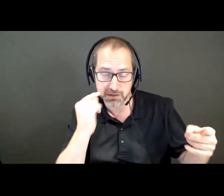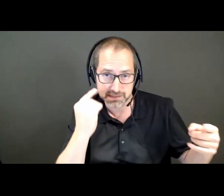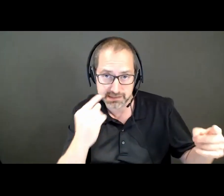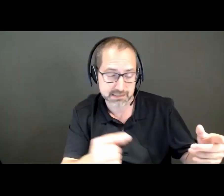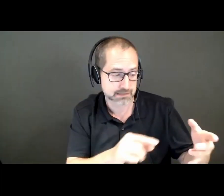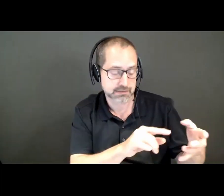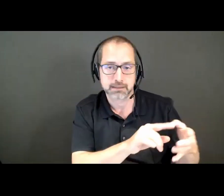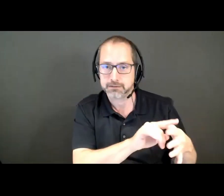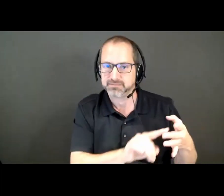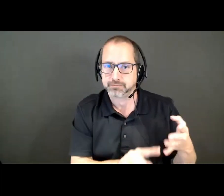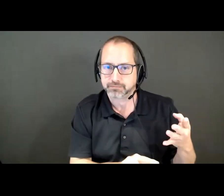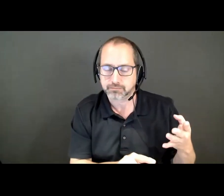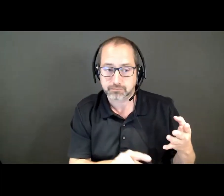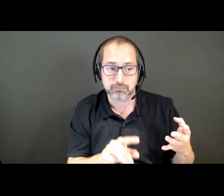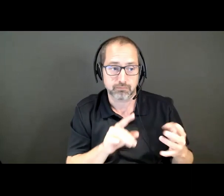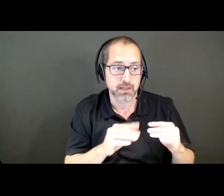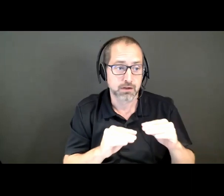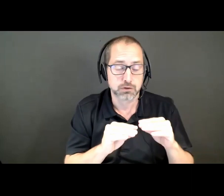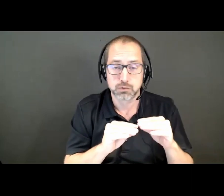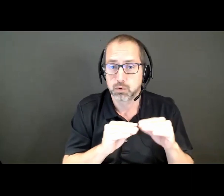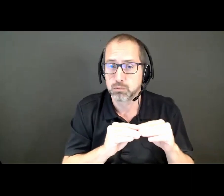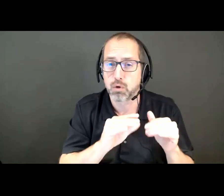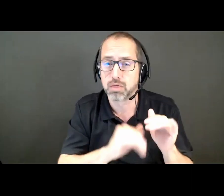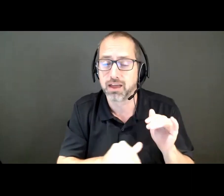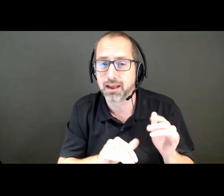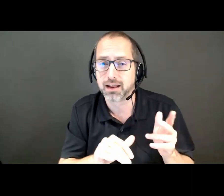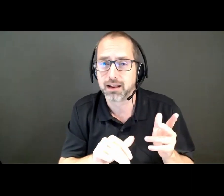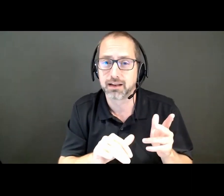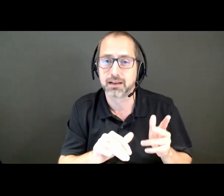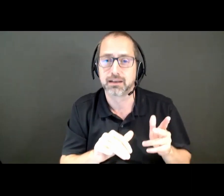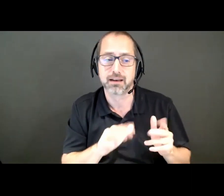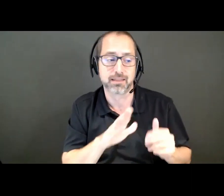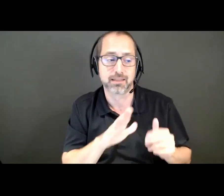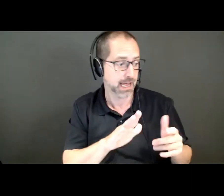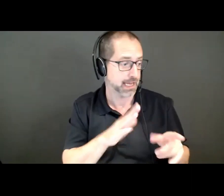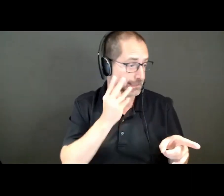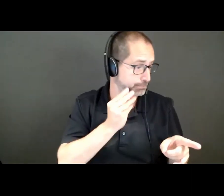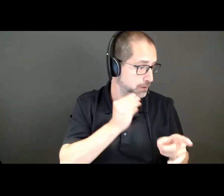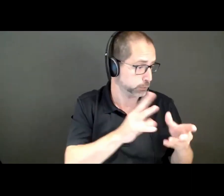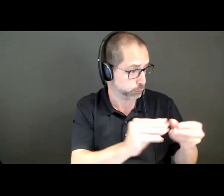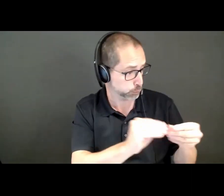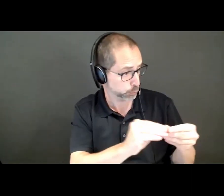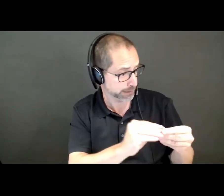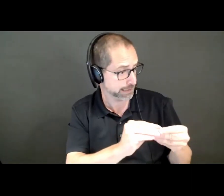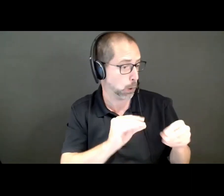going a bit beyond the anecdotal approach that is today very widespread. Also,